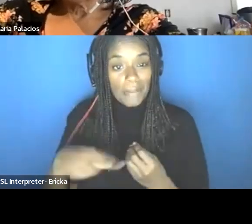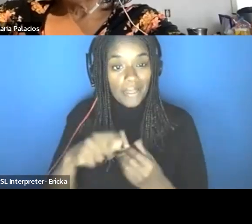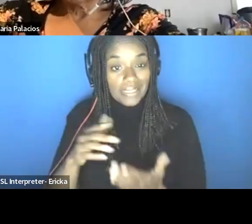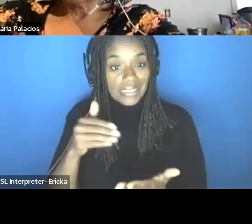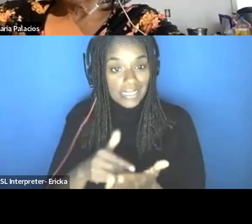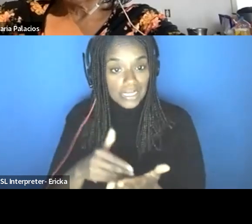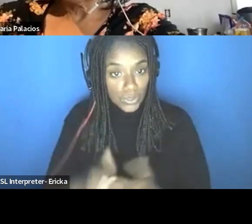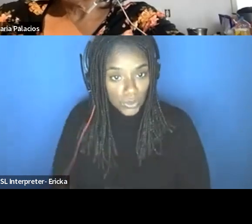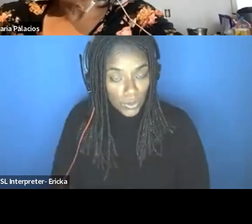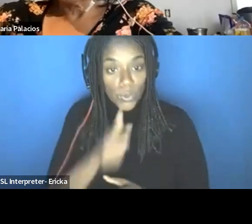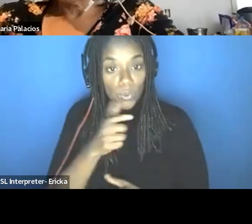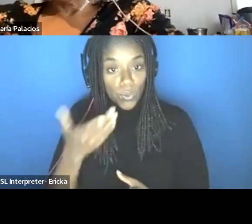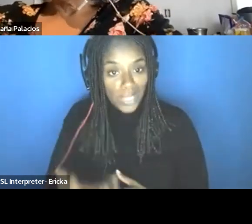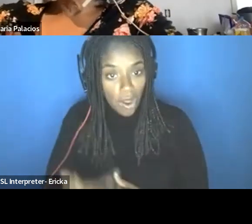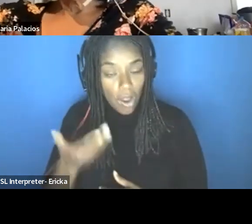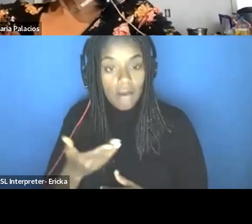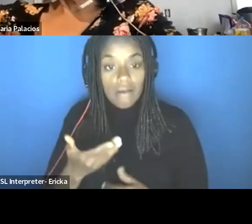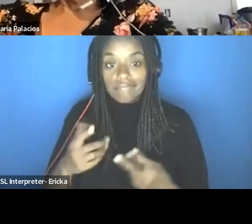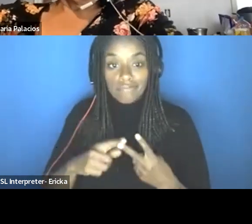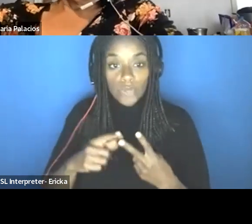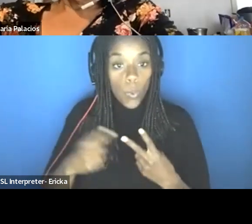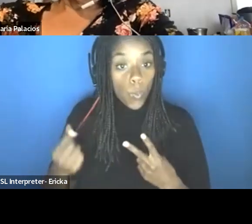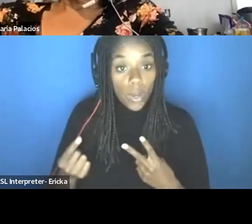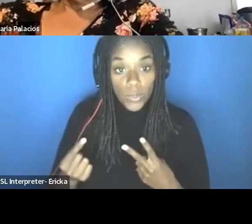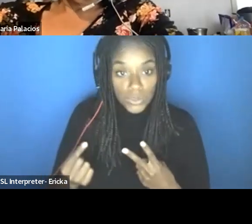You know I think one of the ways to look at it is I would recommend to talk about the center. Who we are.